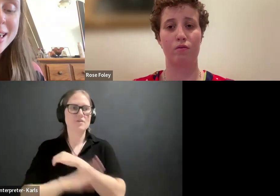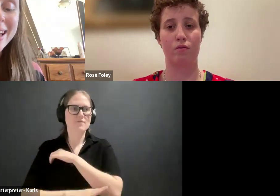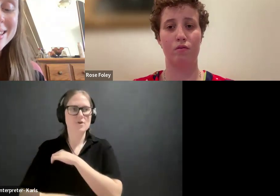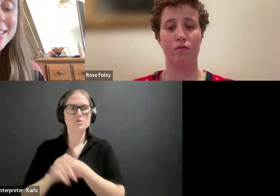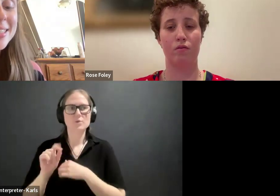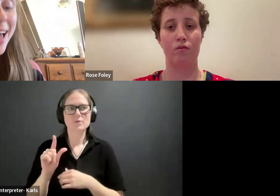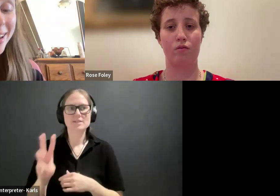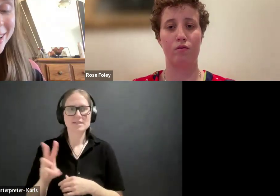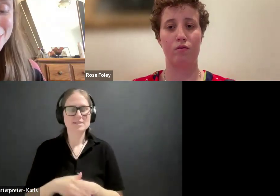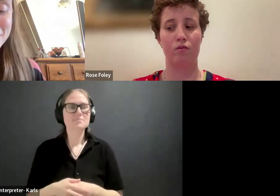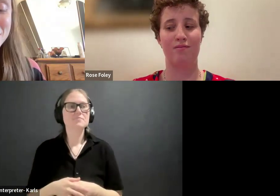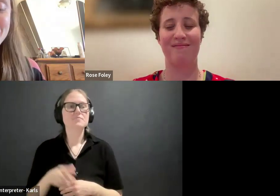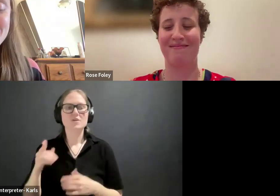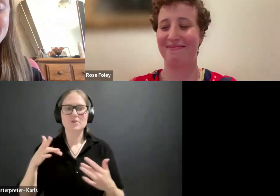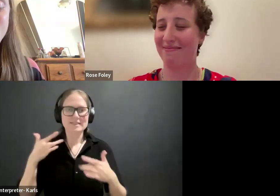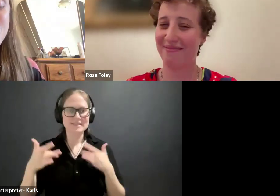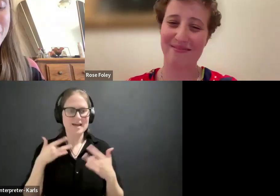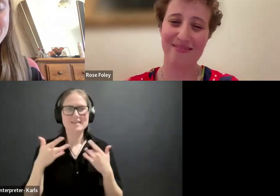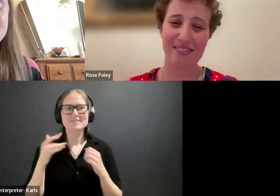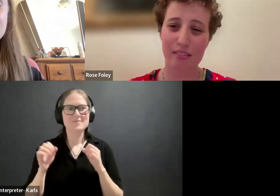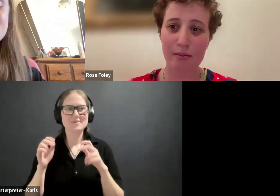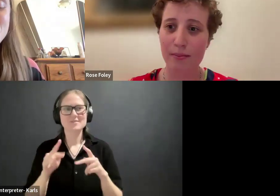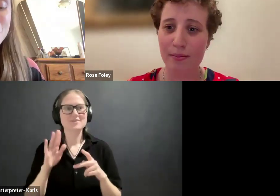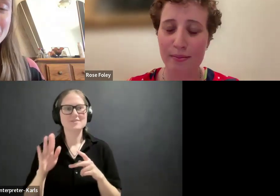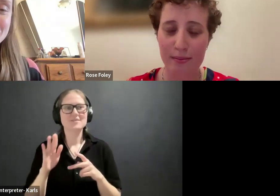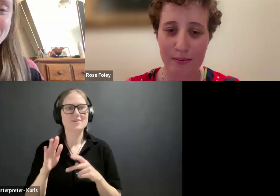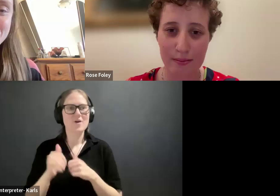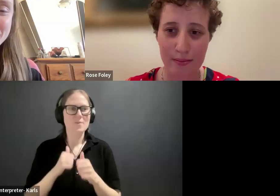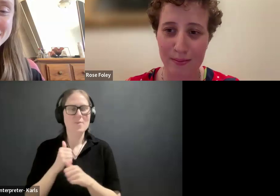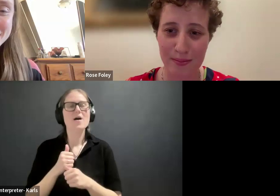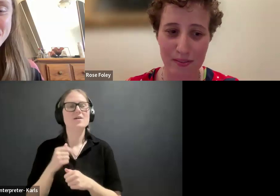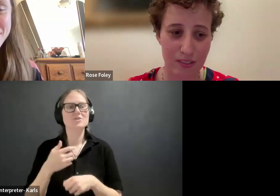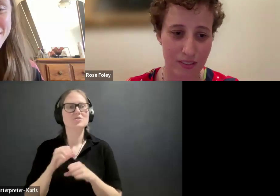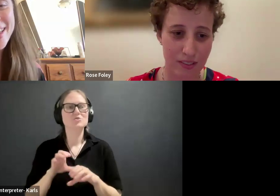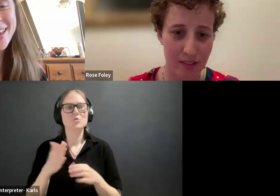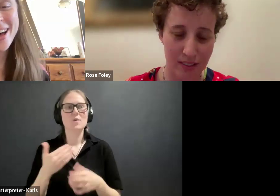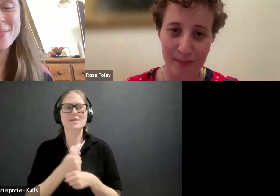And is ecstatic to be returning to their alma mater to do what makes their heart beat.